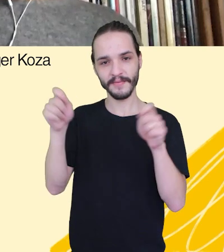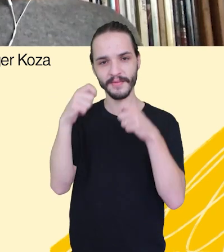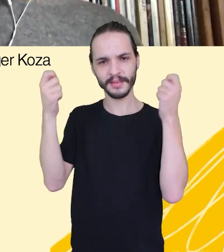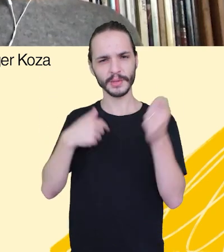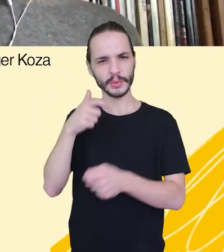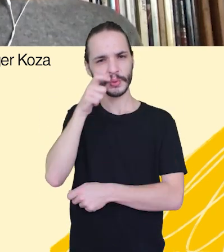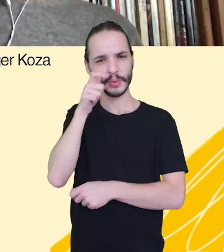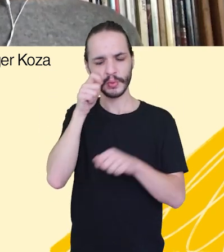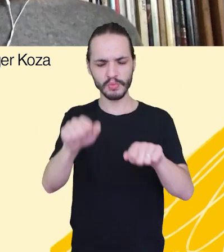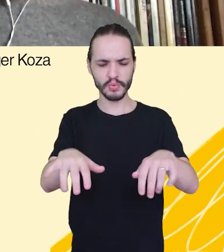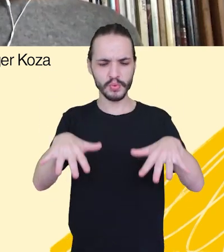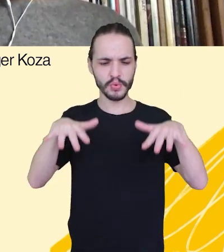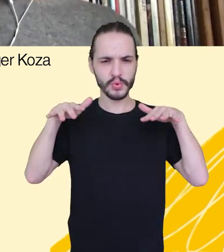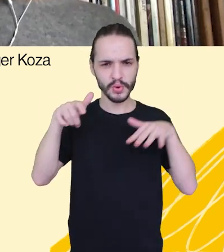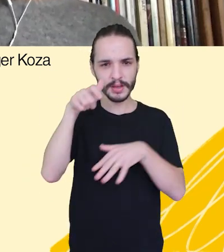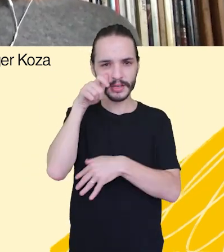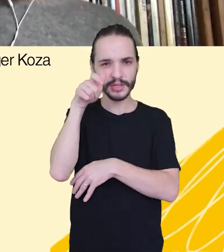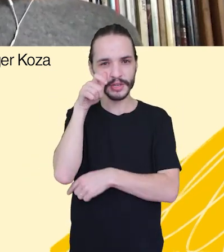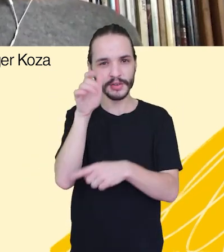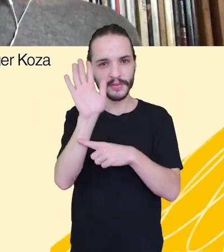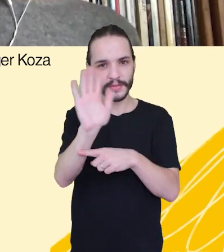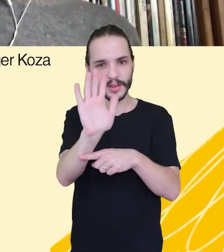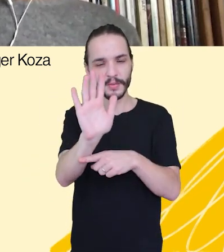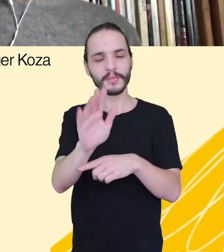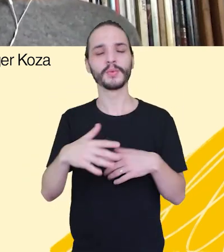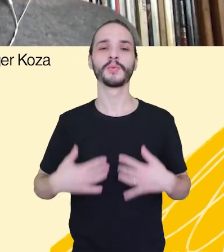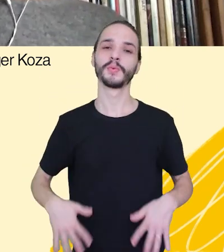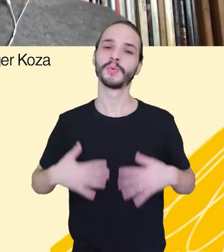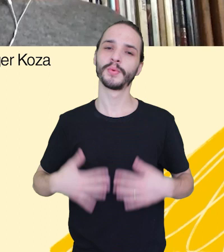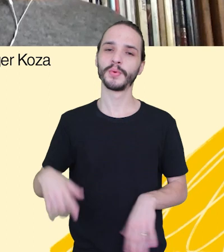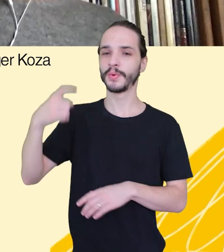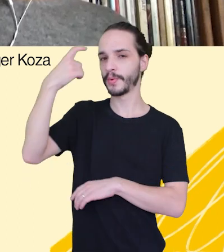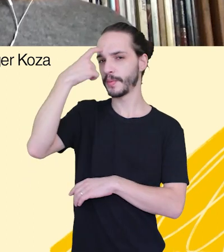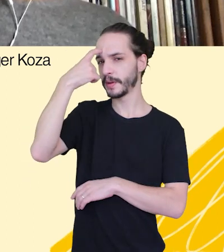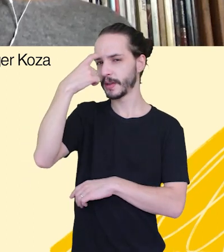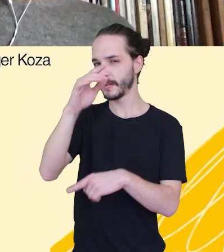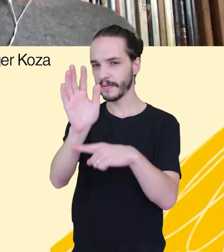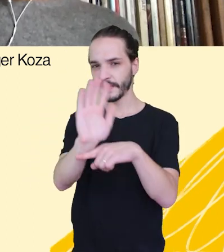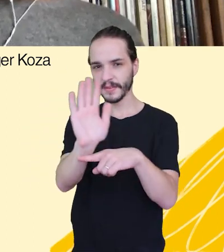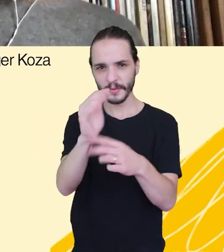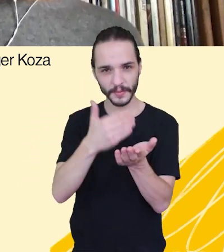and saying "wow, a film which starts like this. Whatís coming next?"